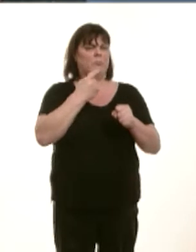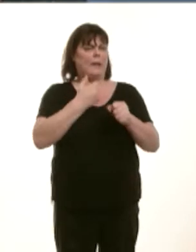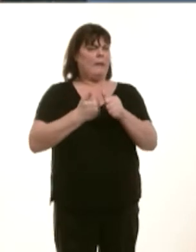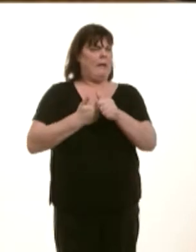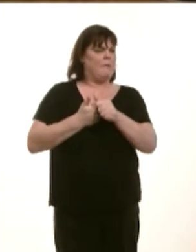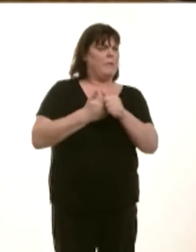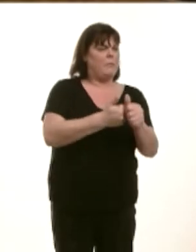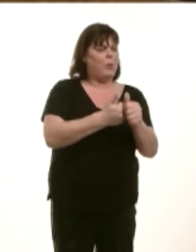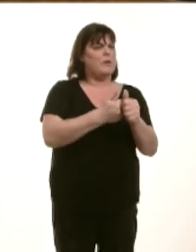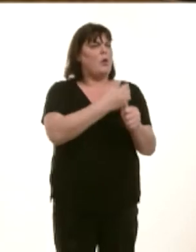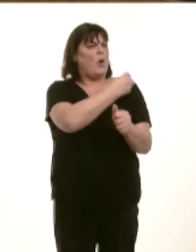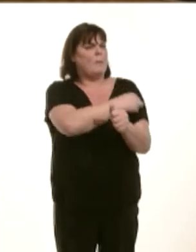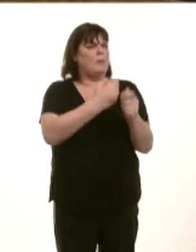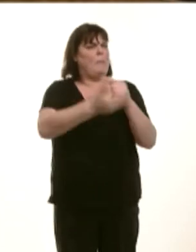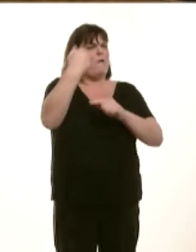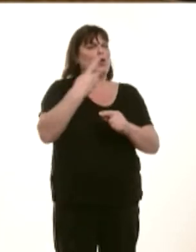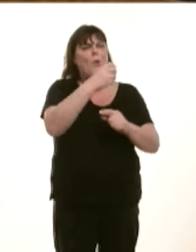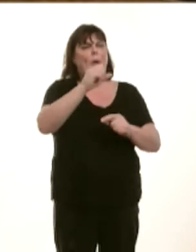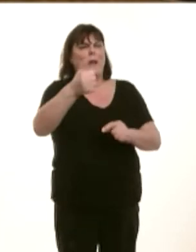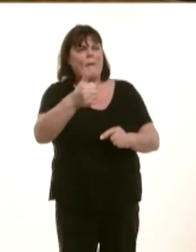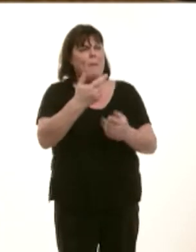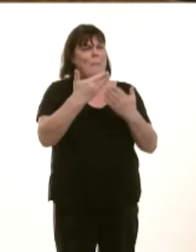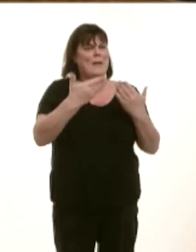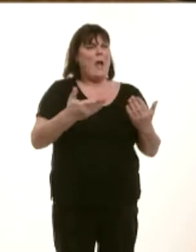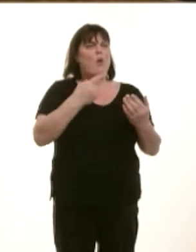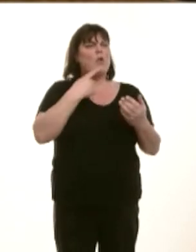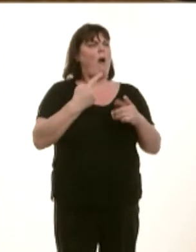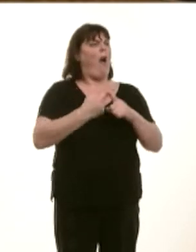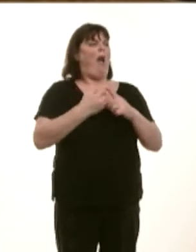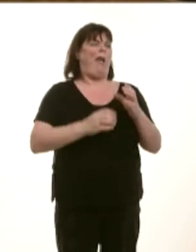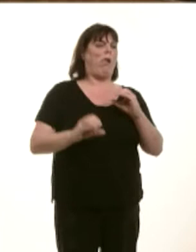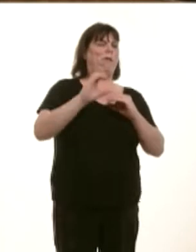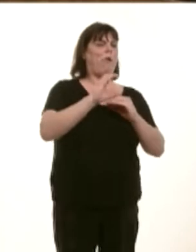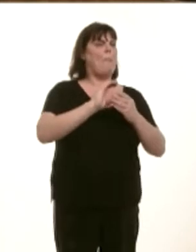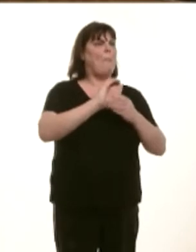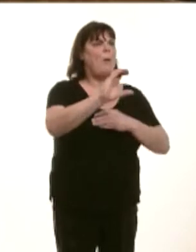Excuse the pun. What is serious here now is that you are just responding in a knee-jerk